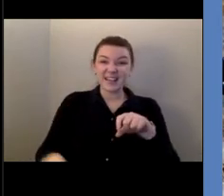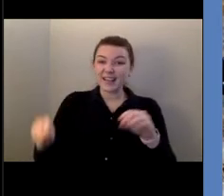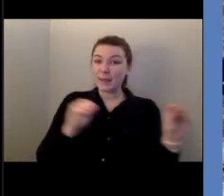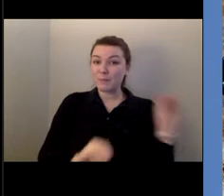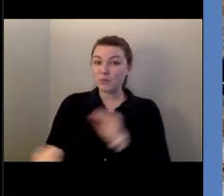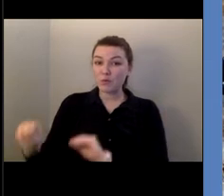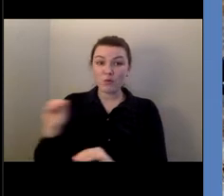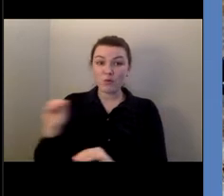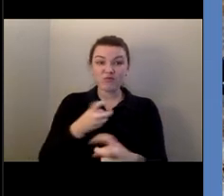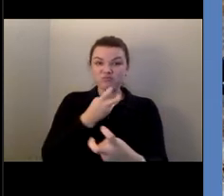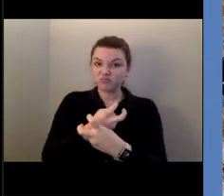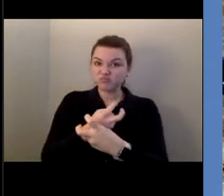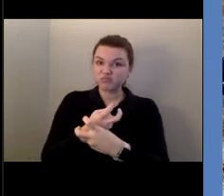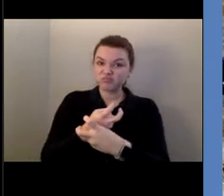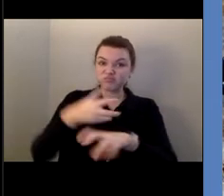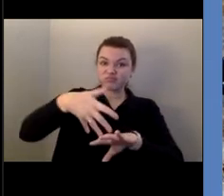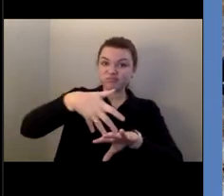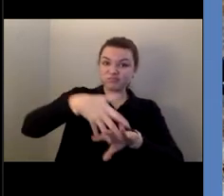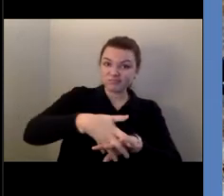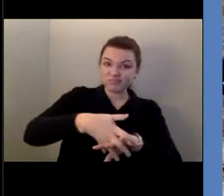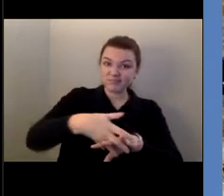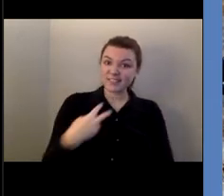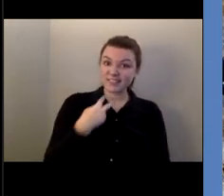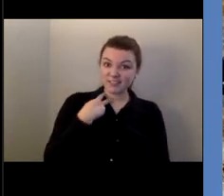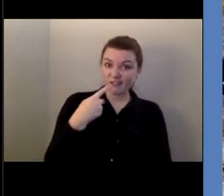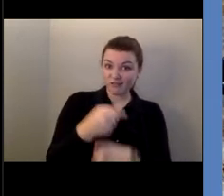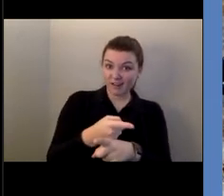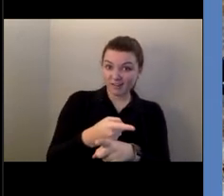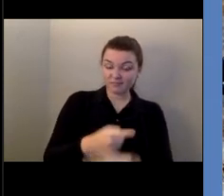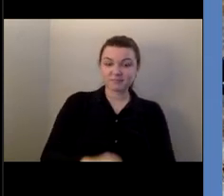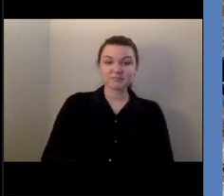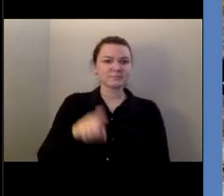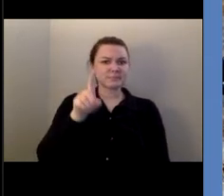Because it's stuck and has to depend